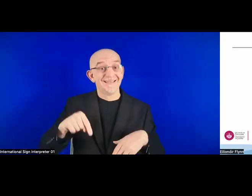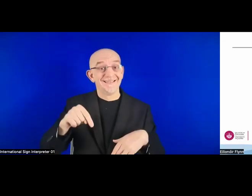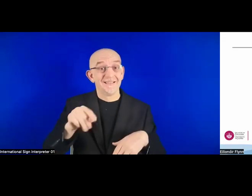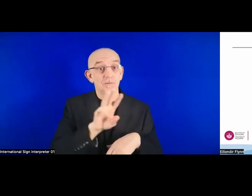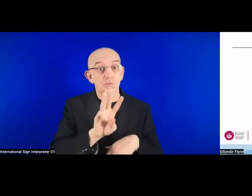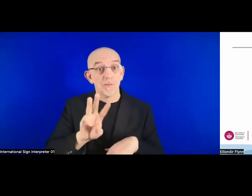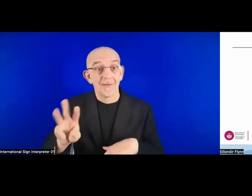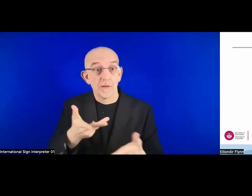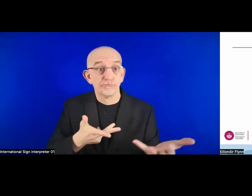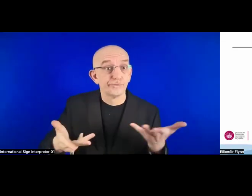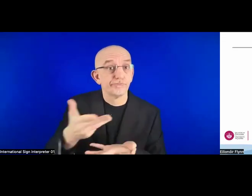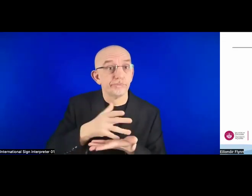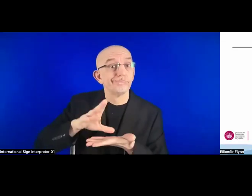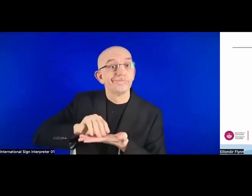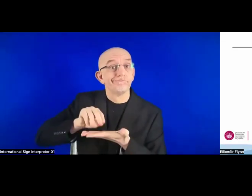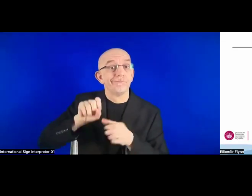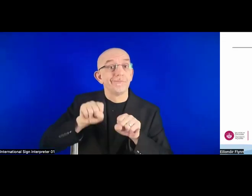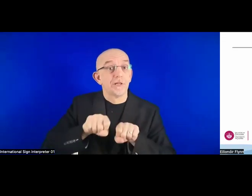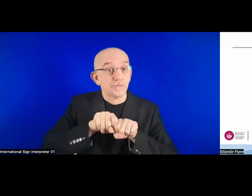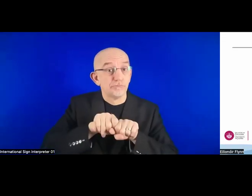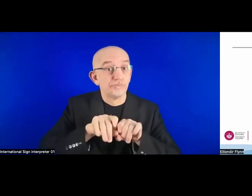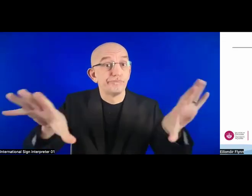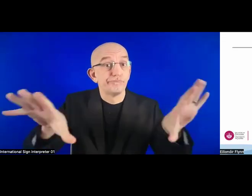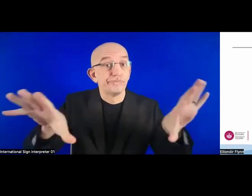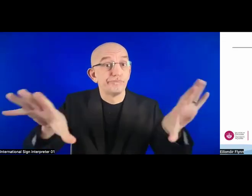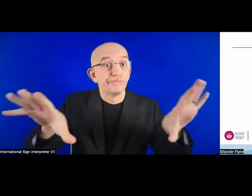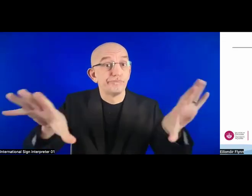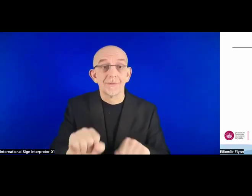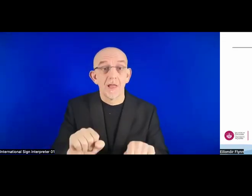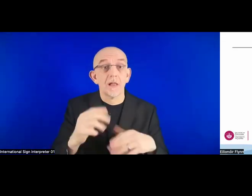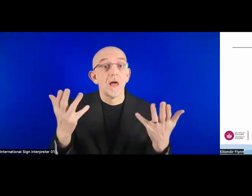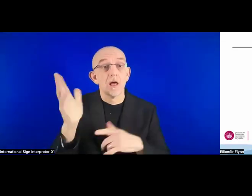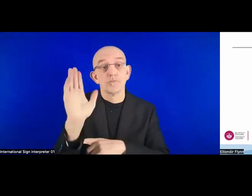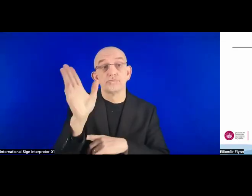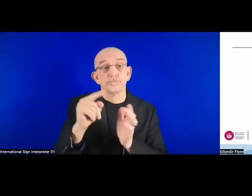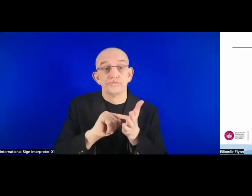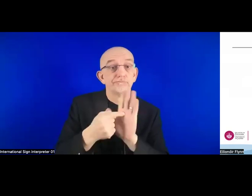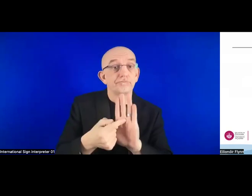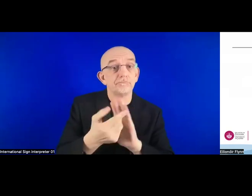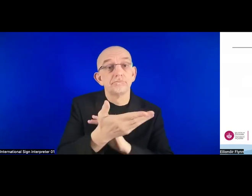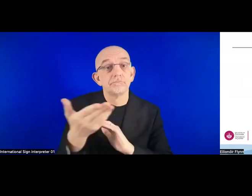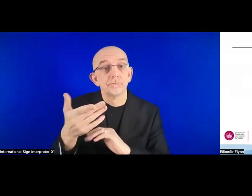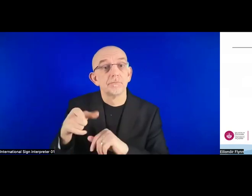that have been submitted in the Q&A box for the record, so that those watching later